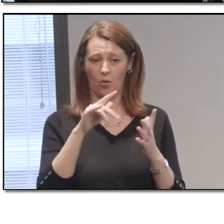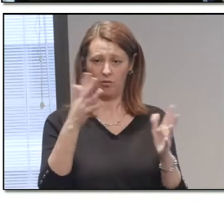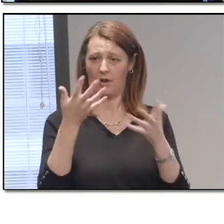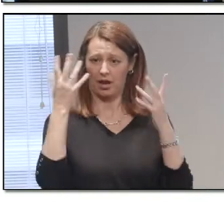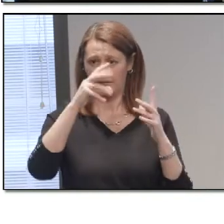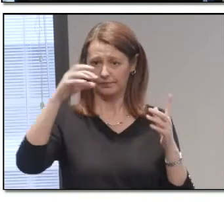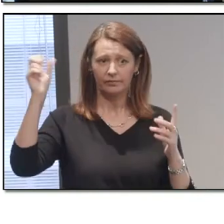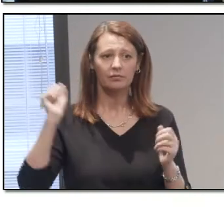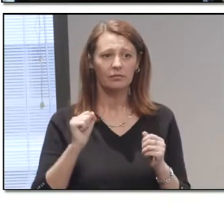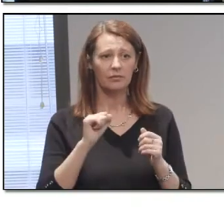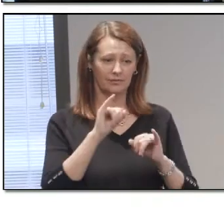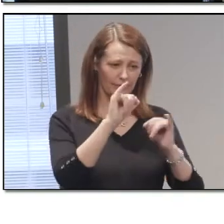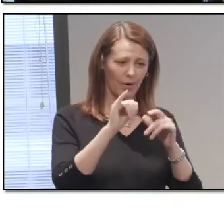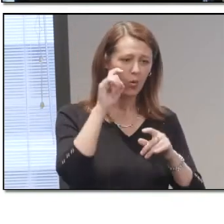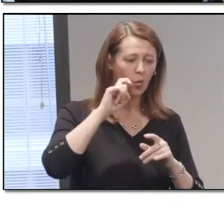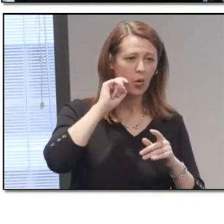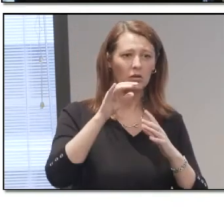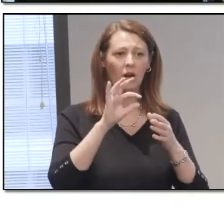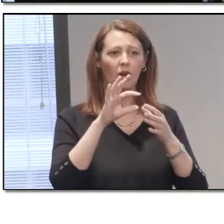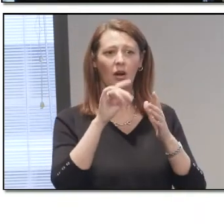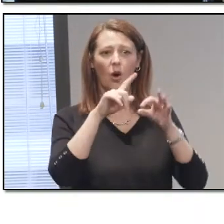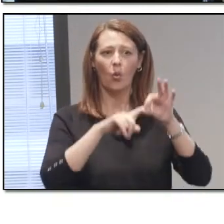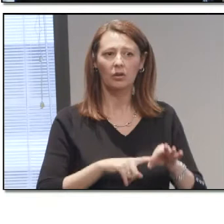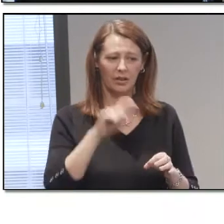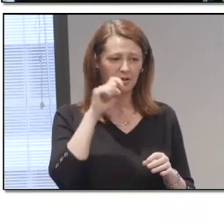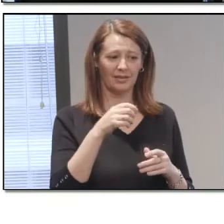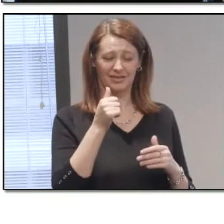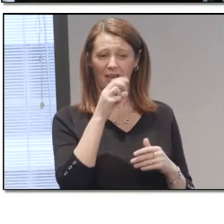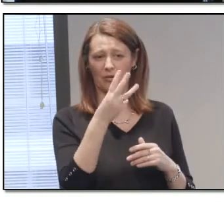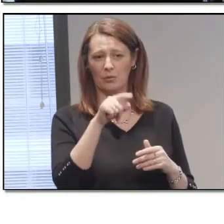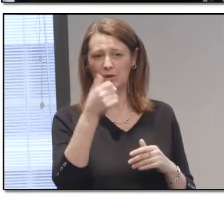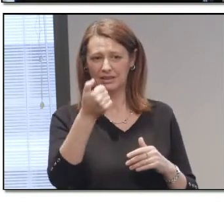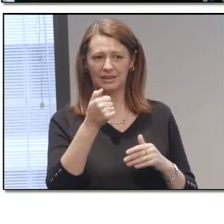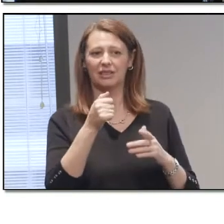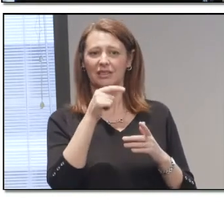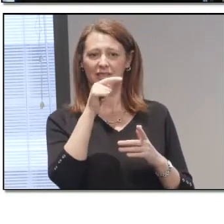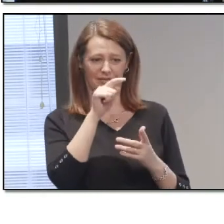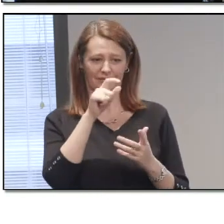Poor water quality accounts for 3.6 percent of the global total disability adjusted life years,